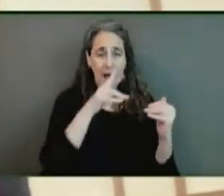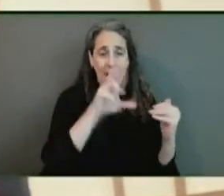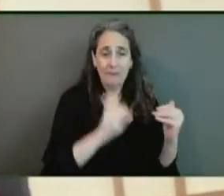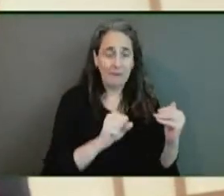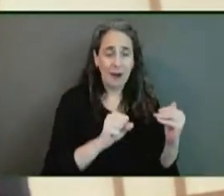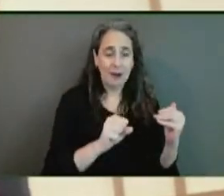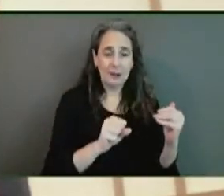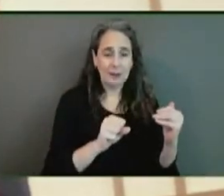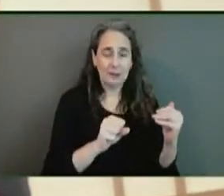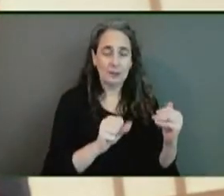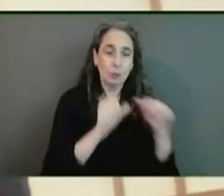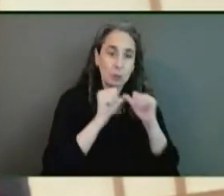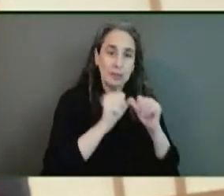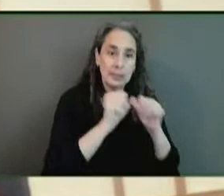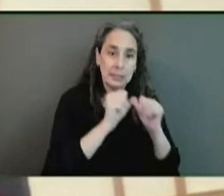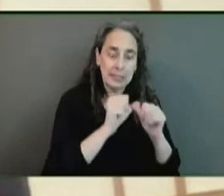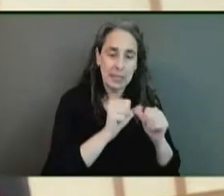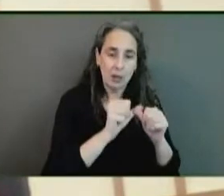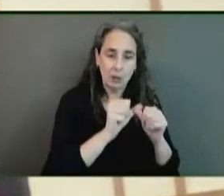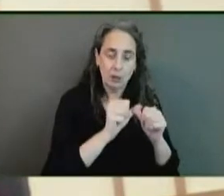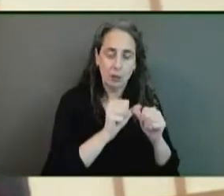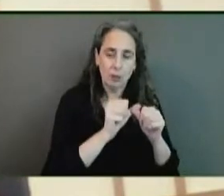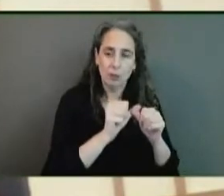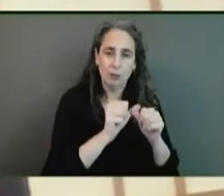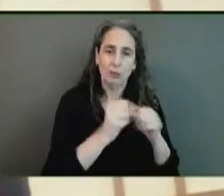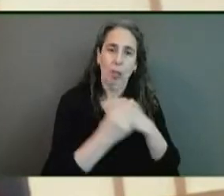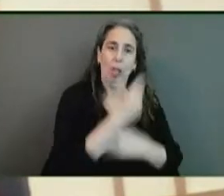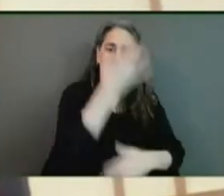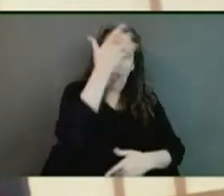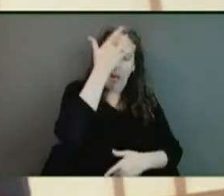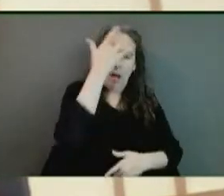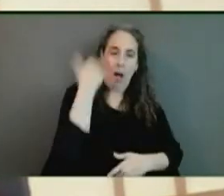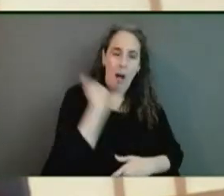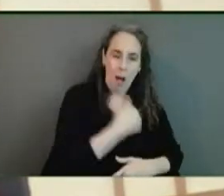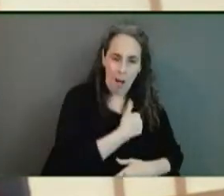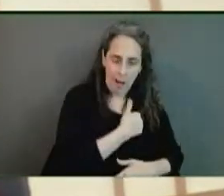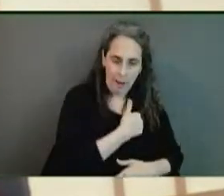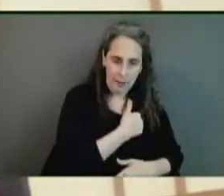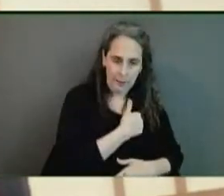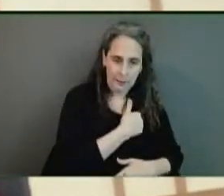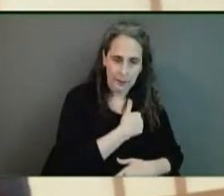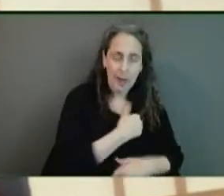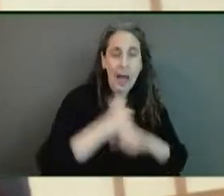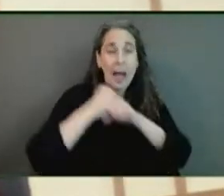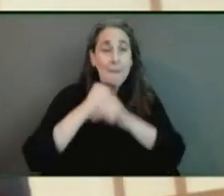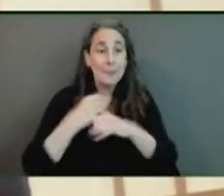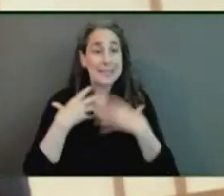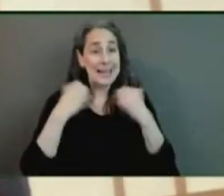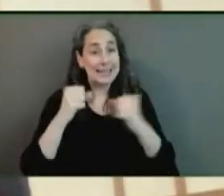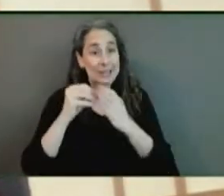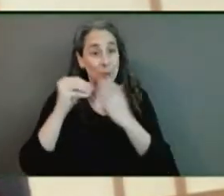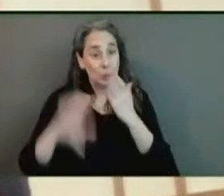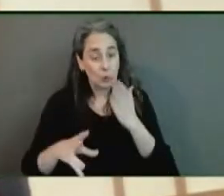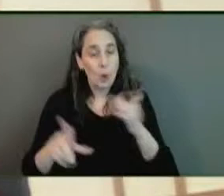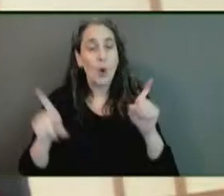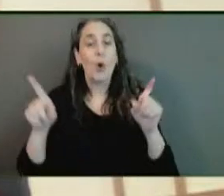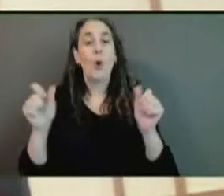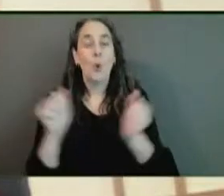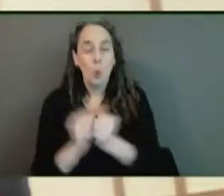We're trying to balance between Addressing a virus that will not let us go and continues to play